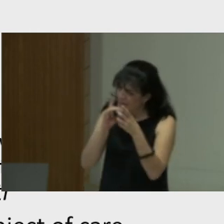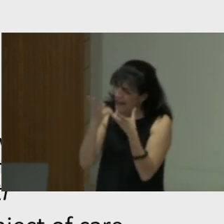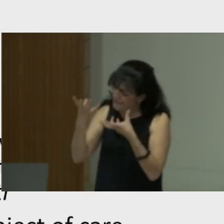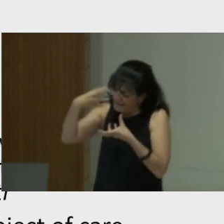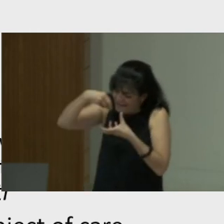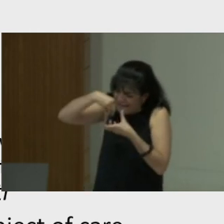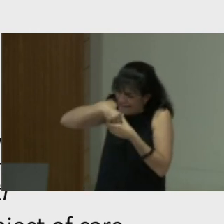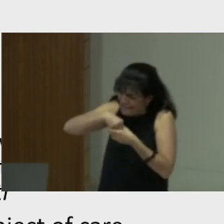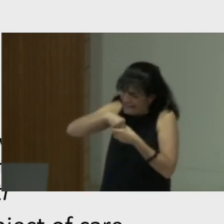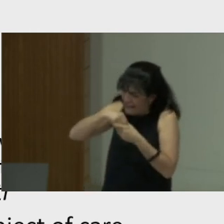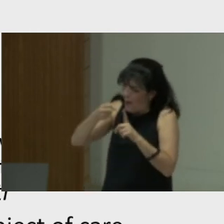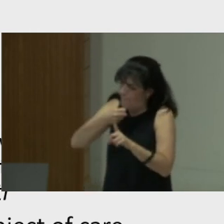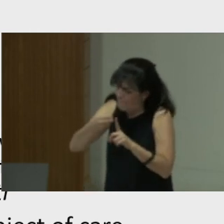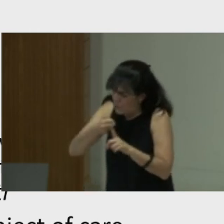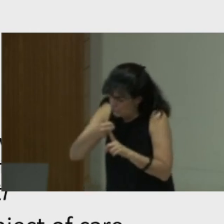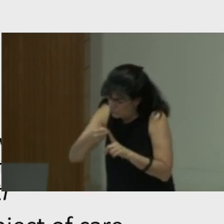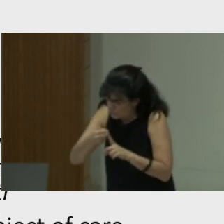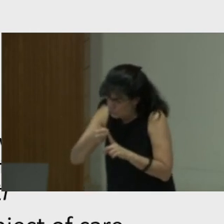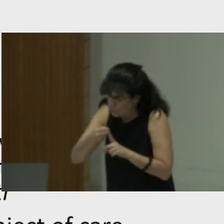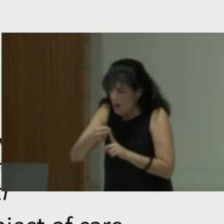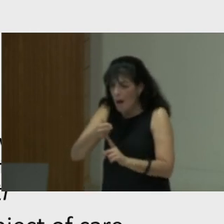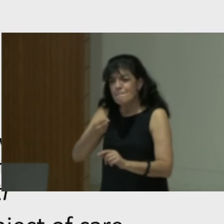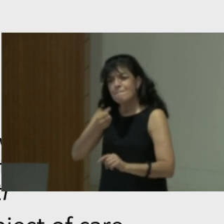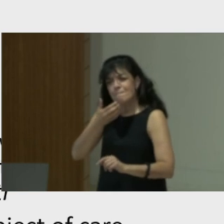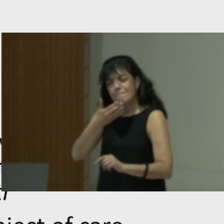But as the canonical term, 'vulnerable person' suggests,